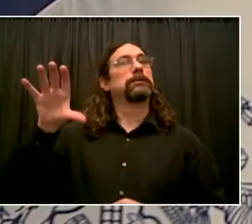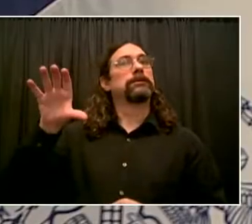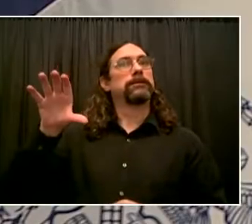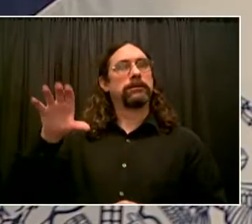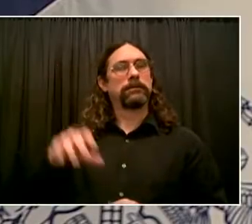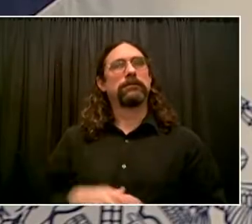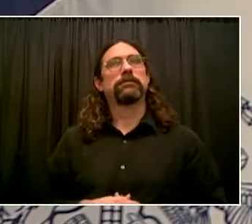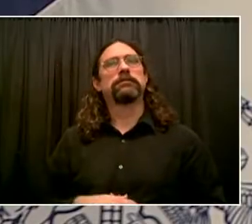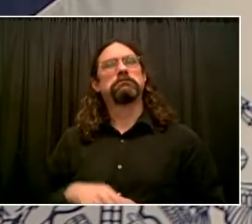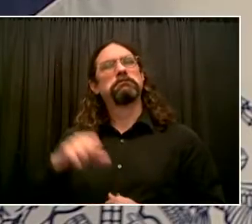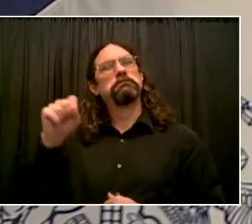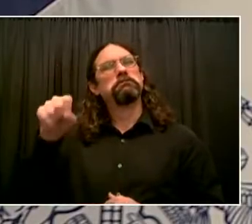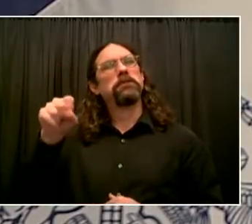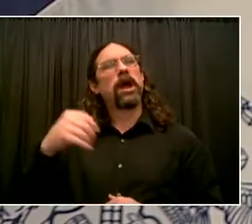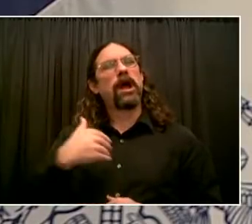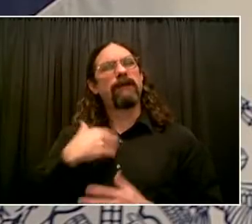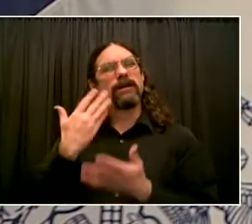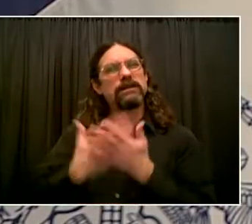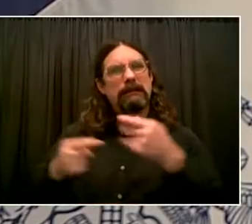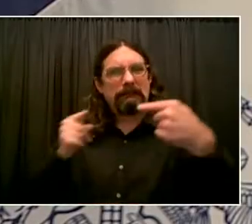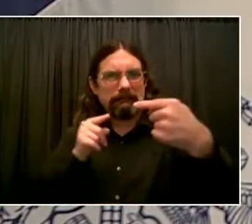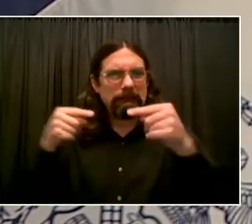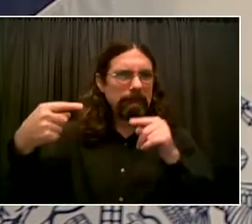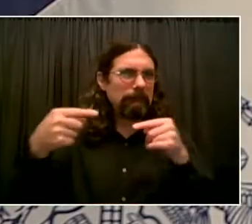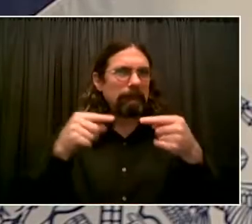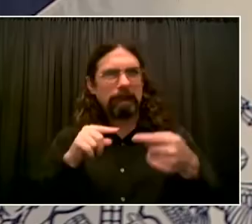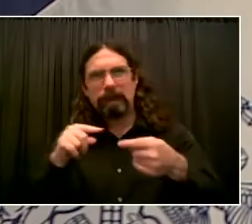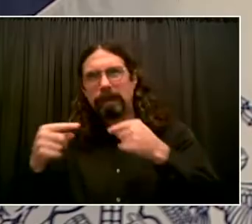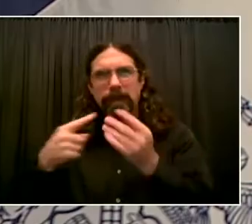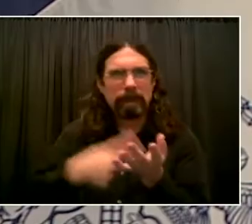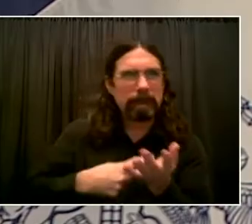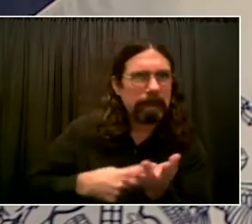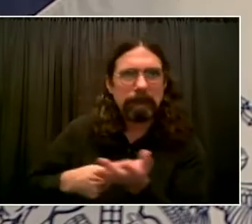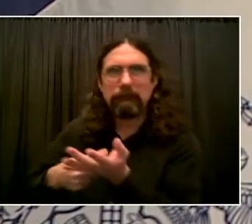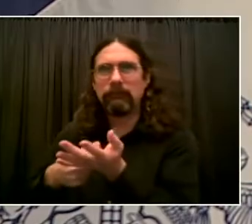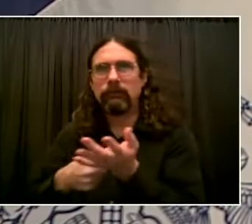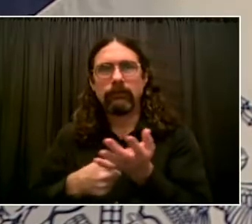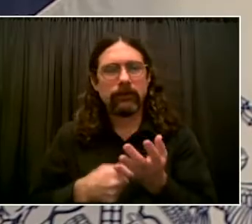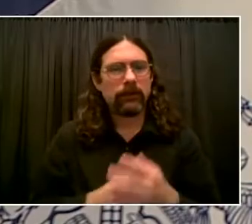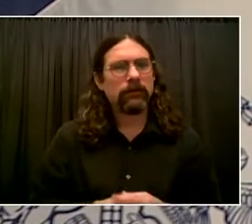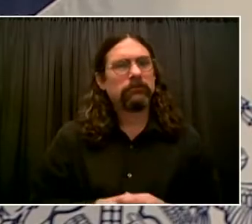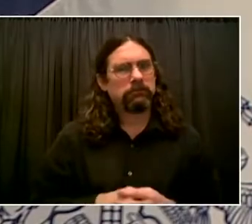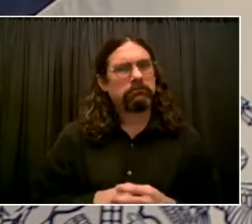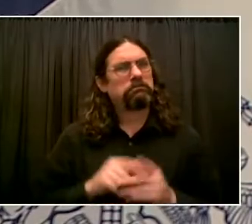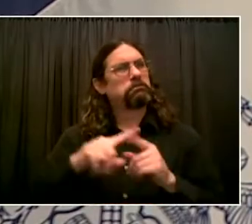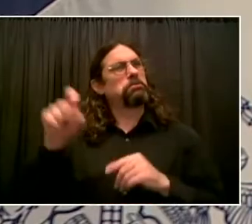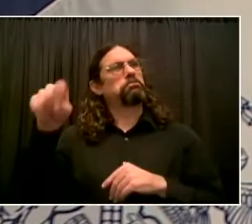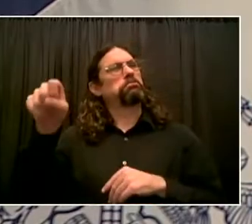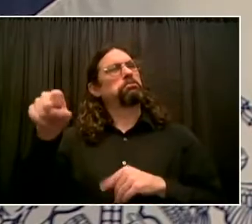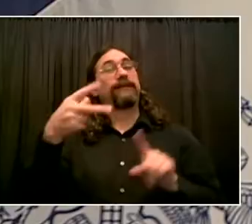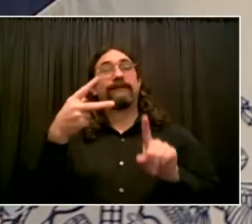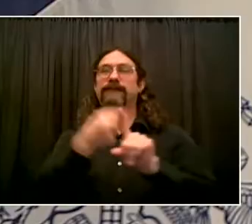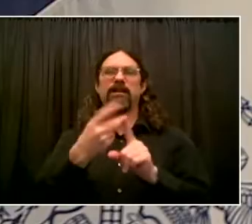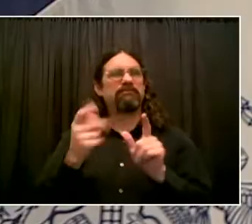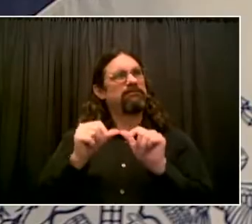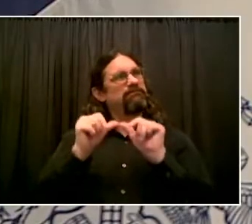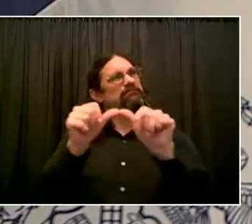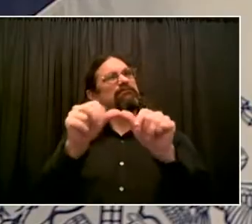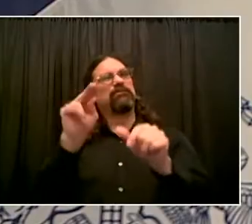PUBLIC WORK FORCE, YES, THERE WAS NOISE AND CONTROVERSY BUT IN THE END, IT WAS THE RIGHT THING TO DO. IT KEPT PEOPLE